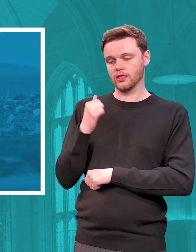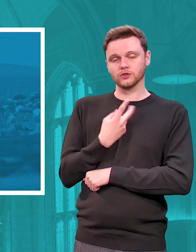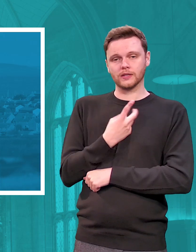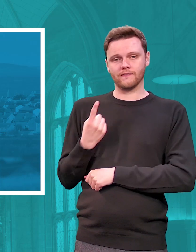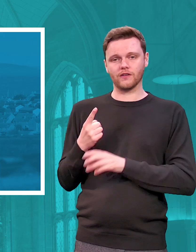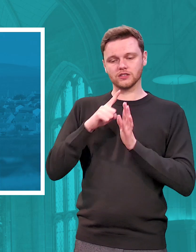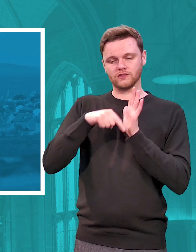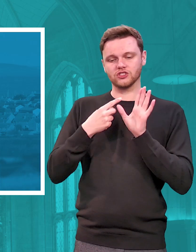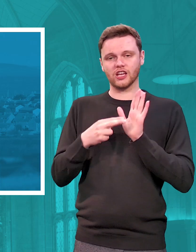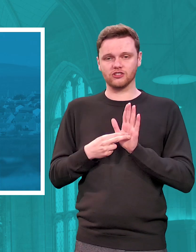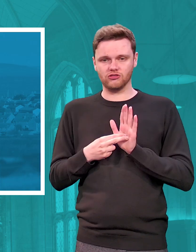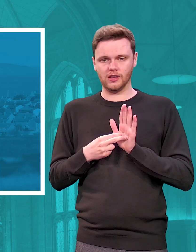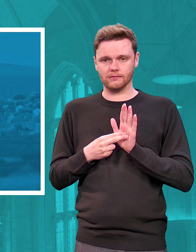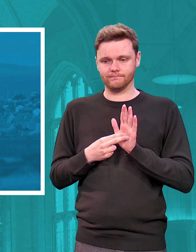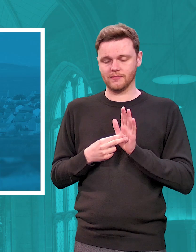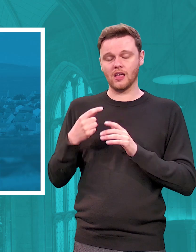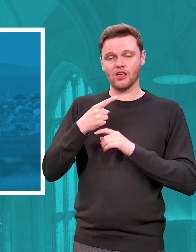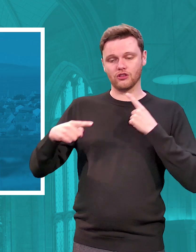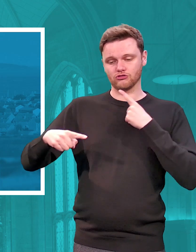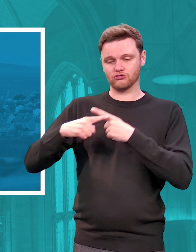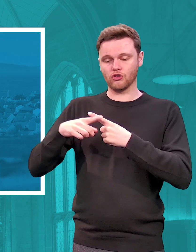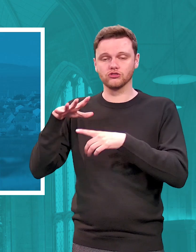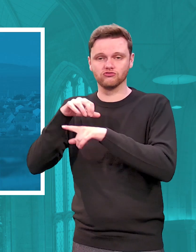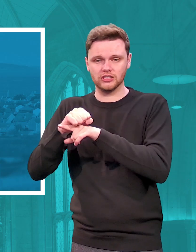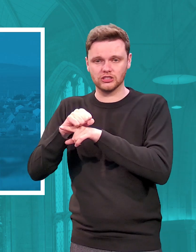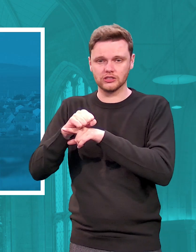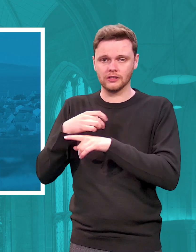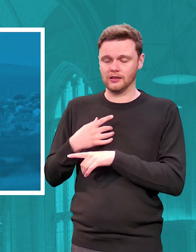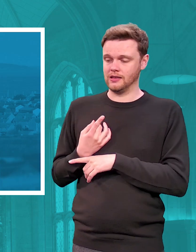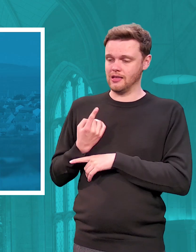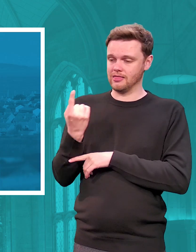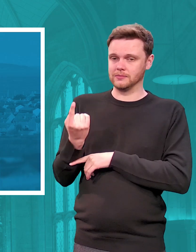the CrossReach section of the scheme for staff became fully funded.